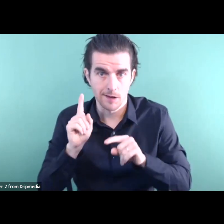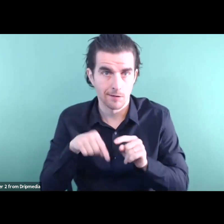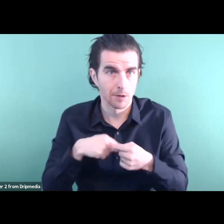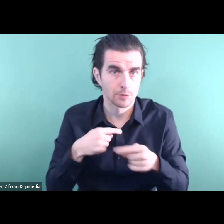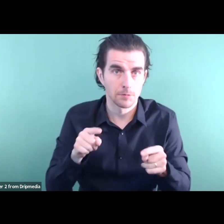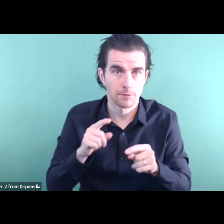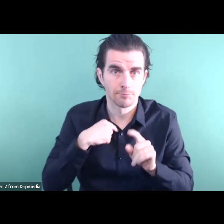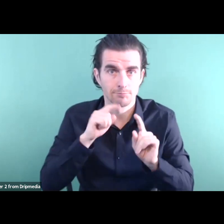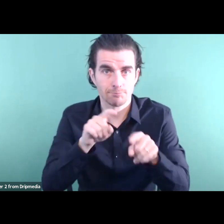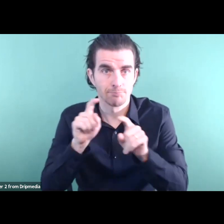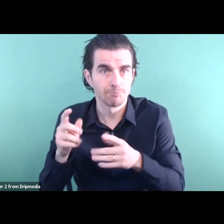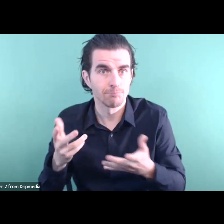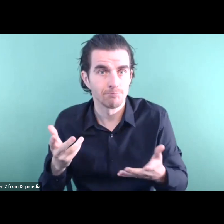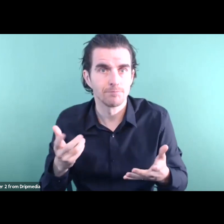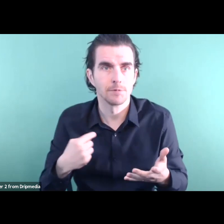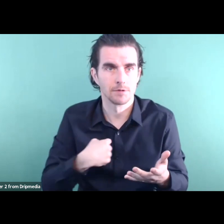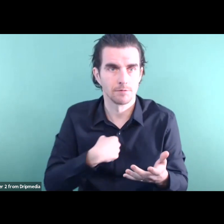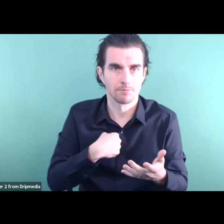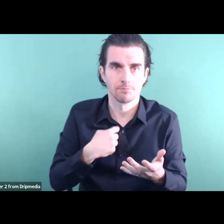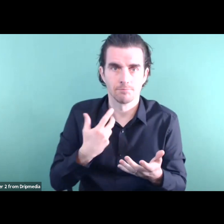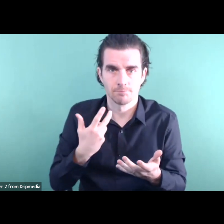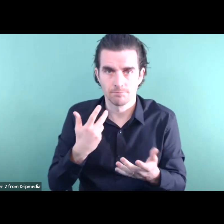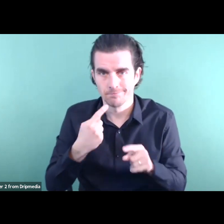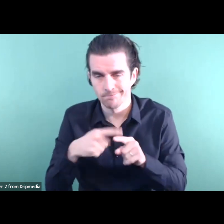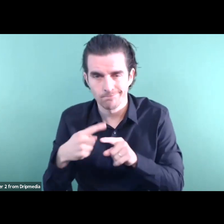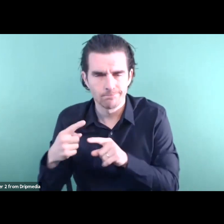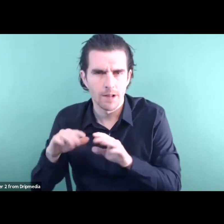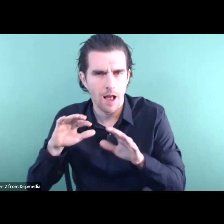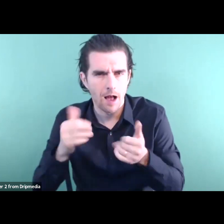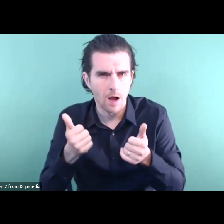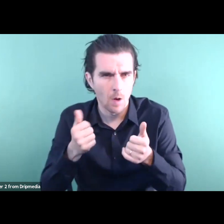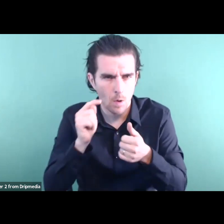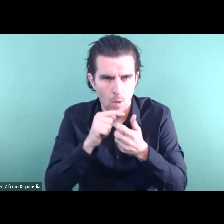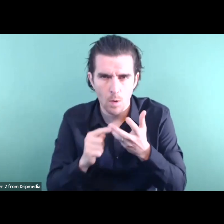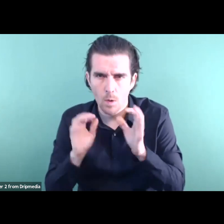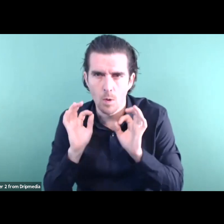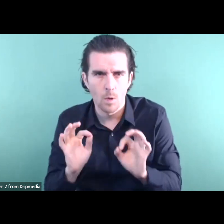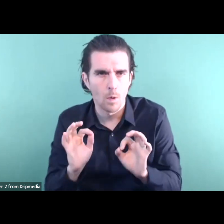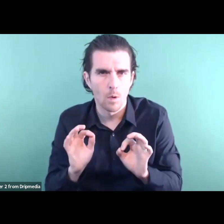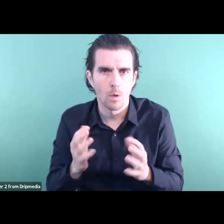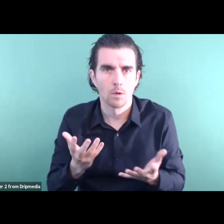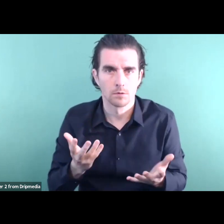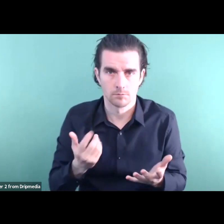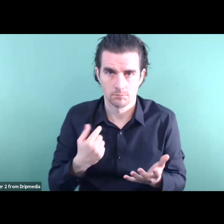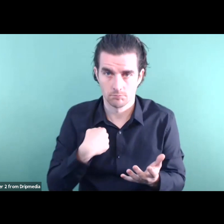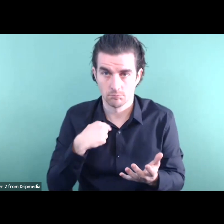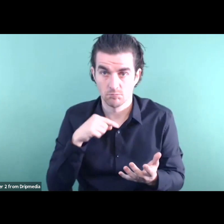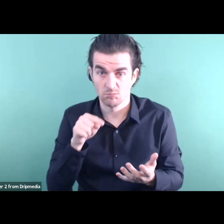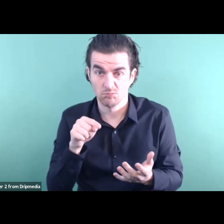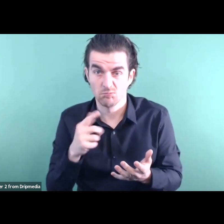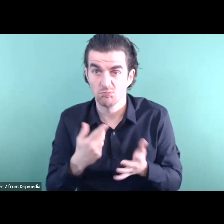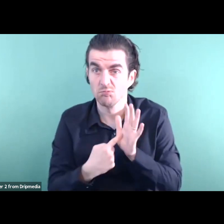you have countries or local governments that will waive market fees, or do you know the tax that